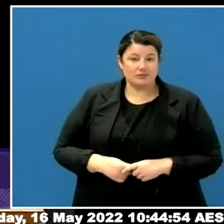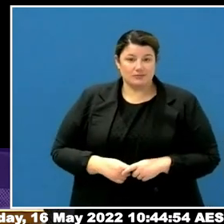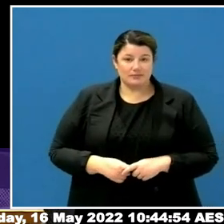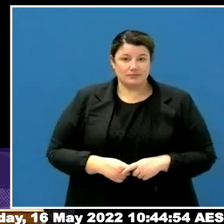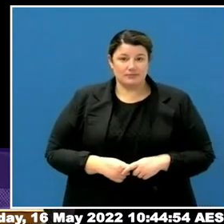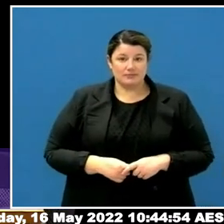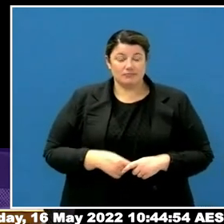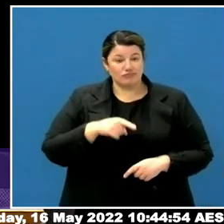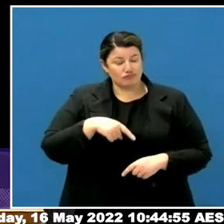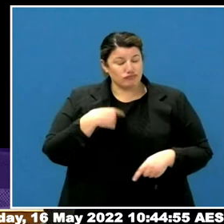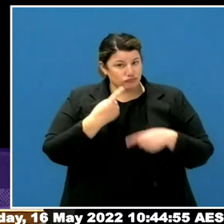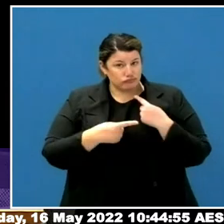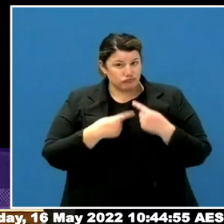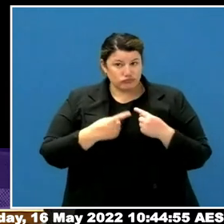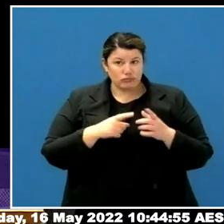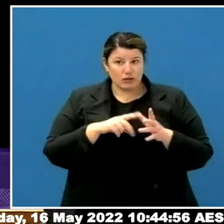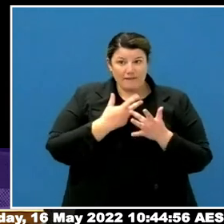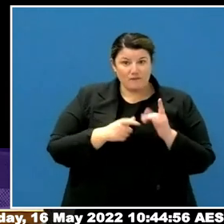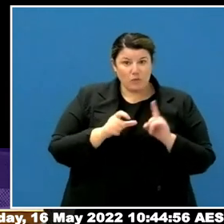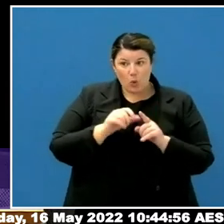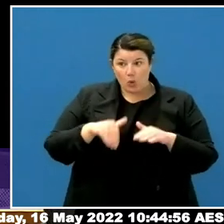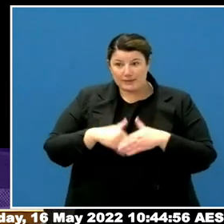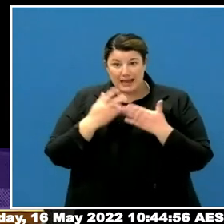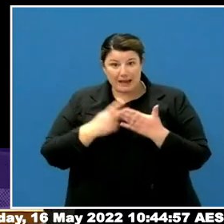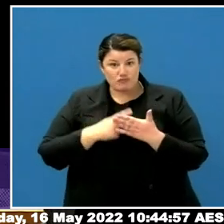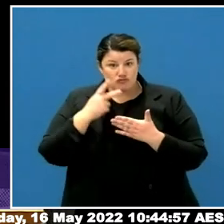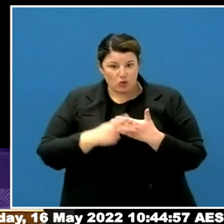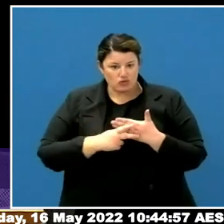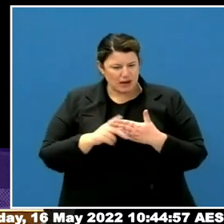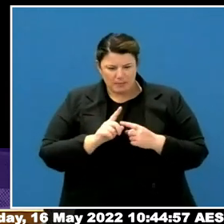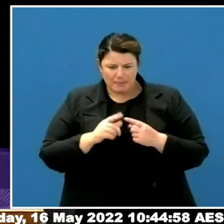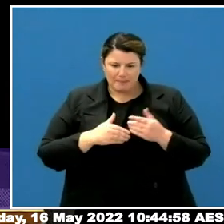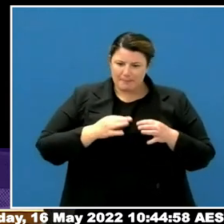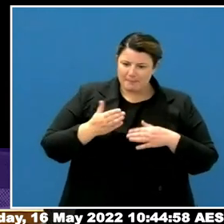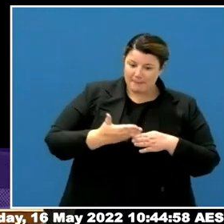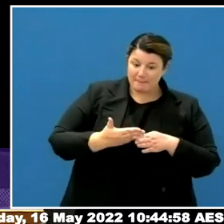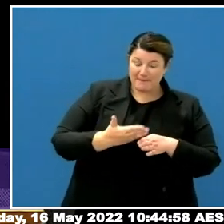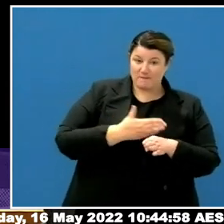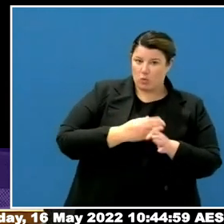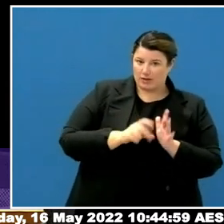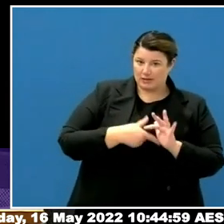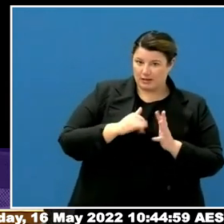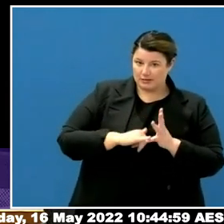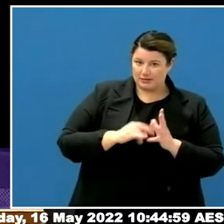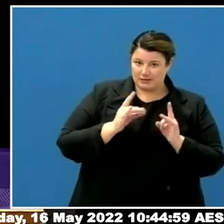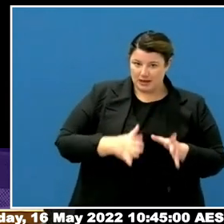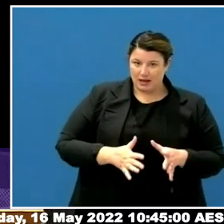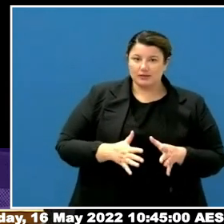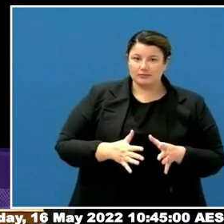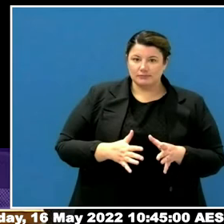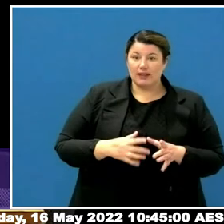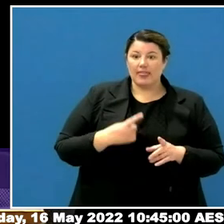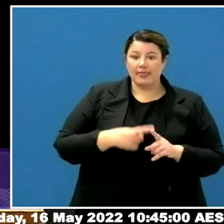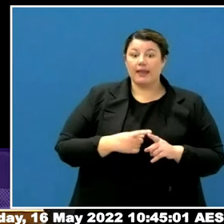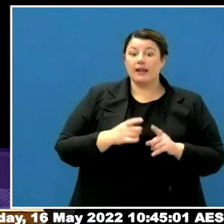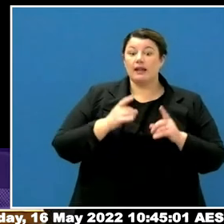She will explain how Afford's day programs operated at a time and will describe some of the exchanges she observed over time.